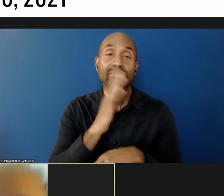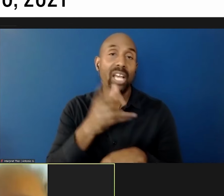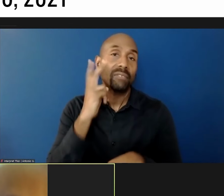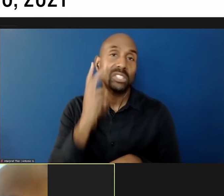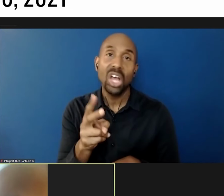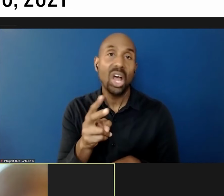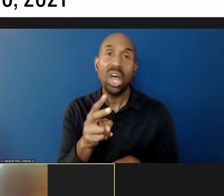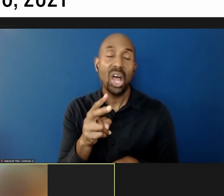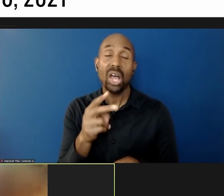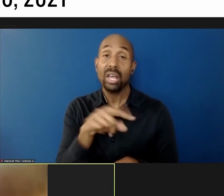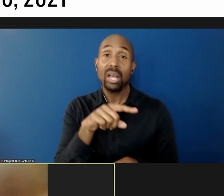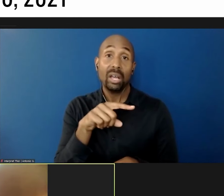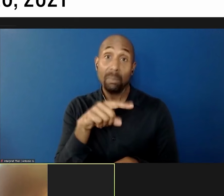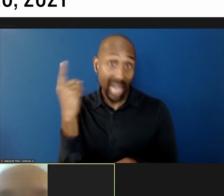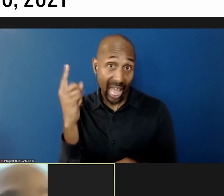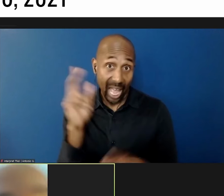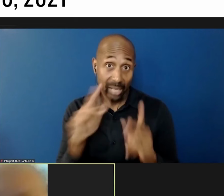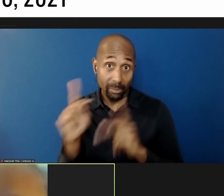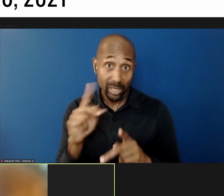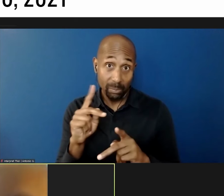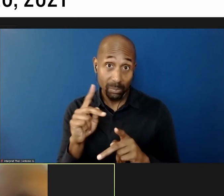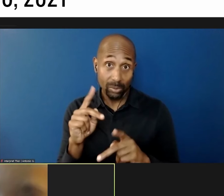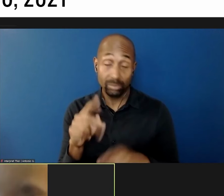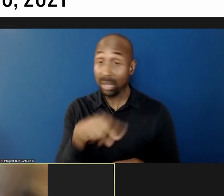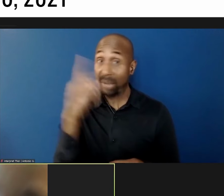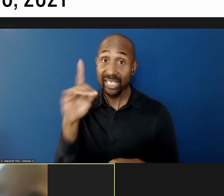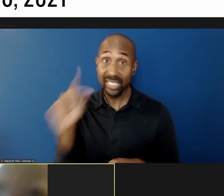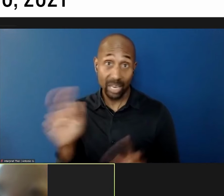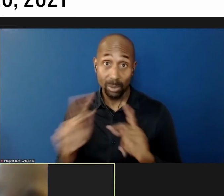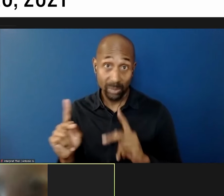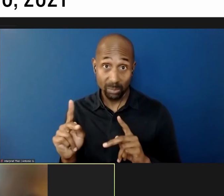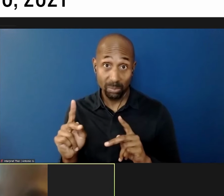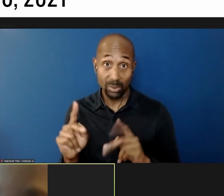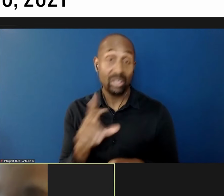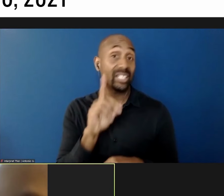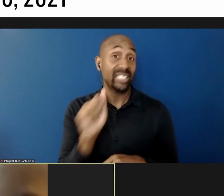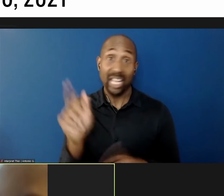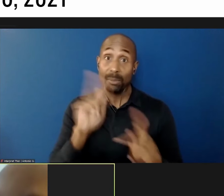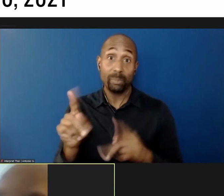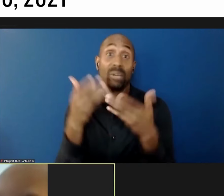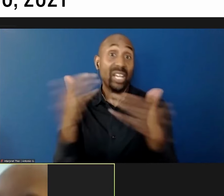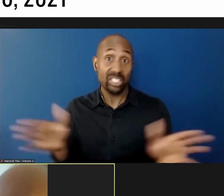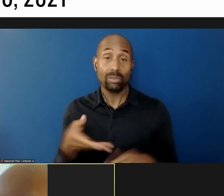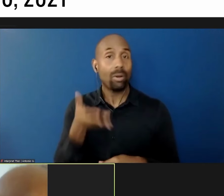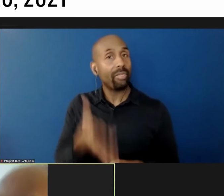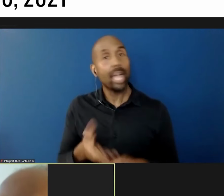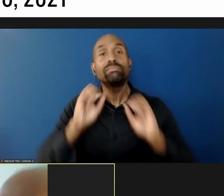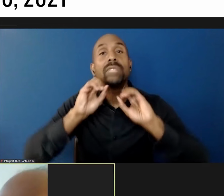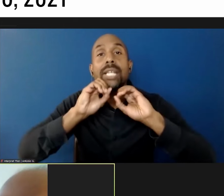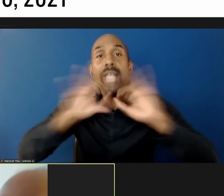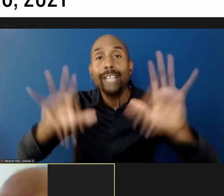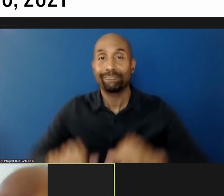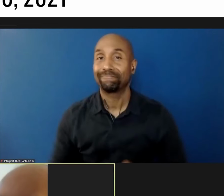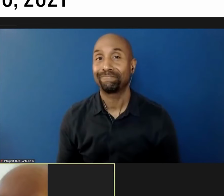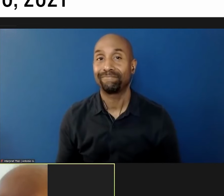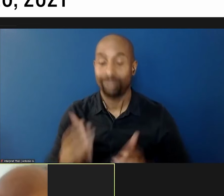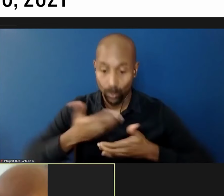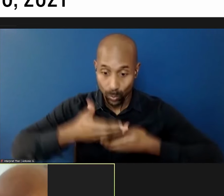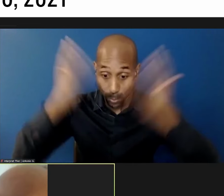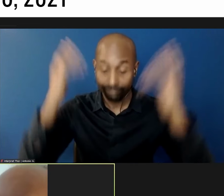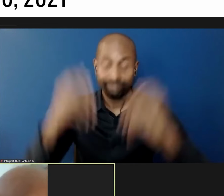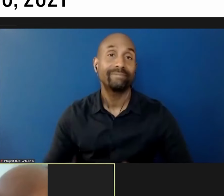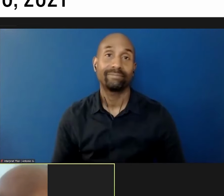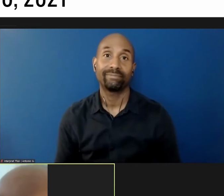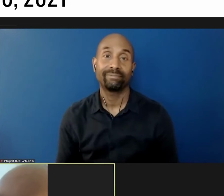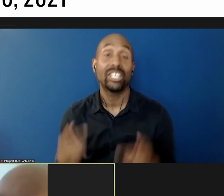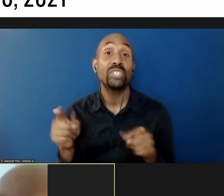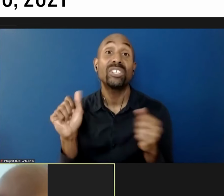saw Black people, and I certainly never saw disabled people. So, you know, I'm thinking